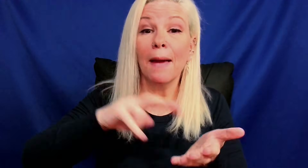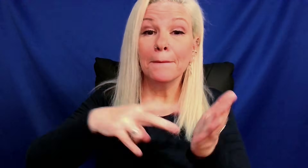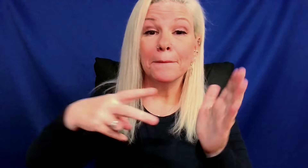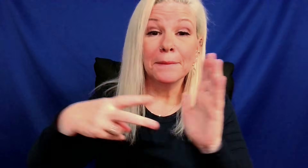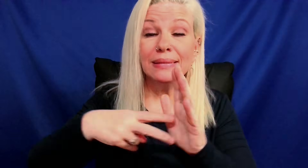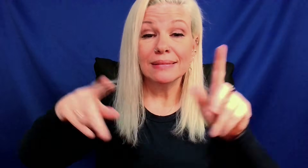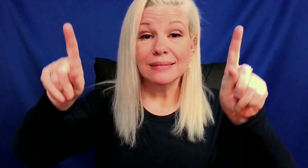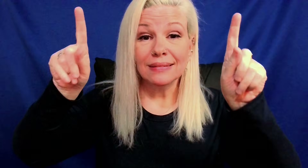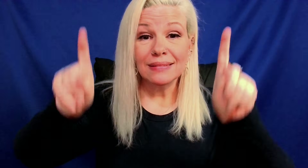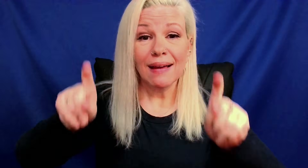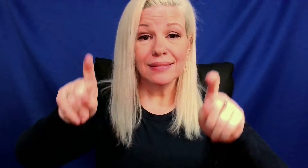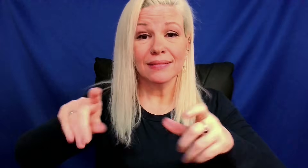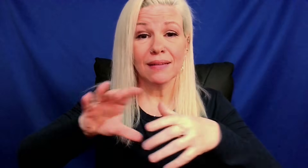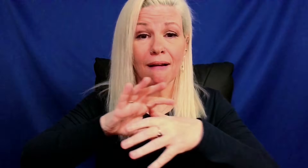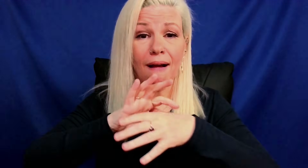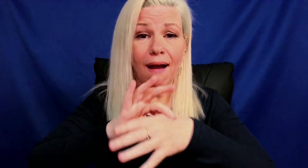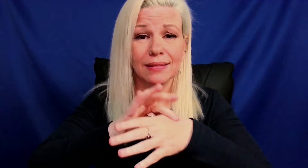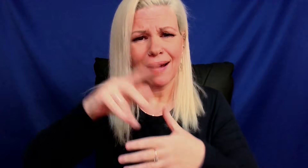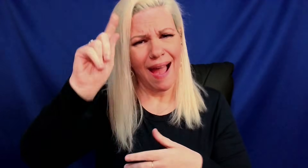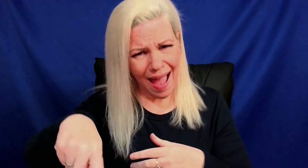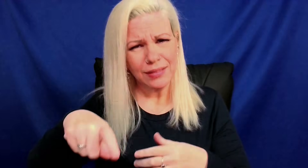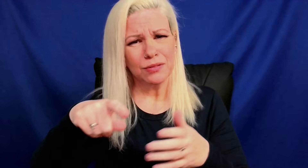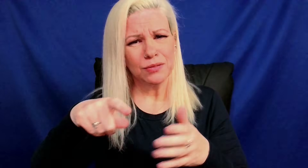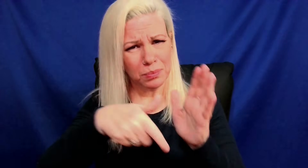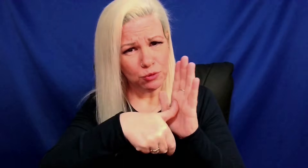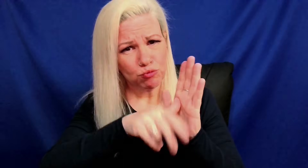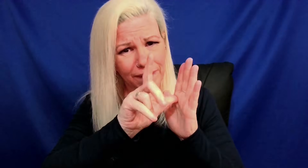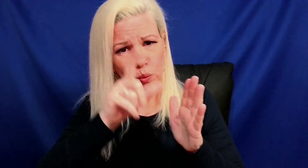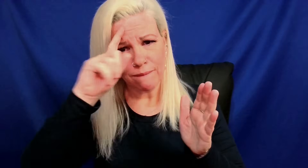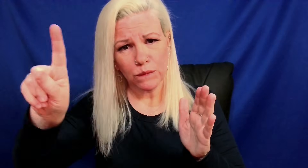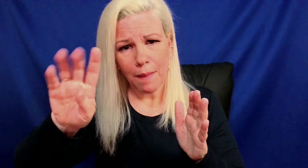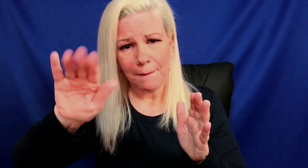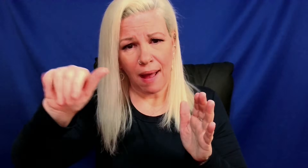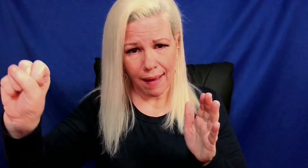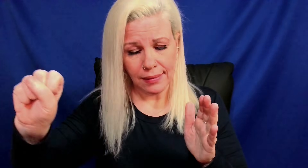This means that test content must be: reviewed for bias,